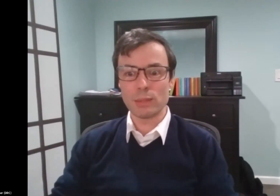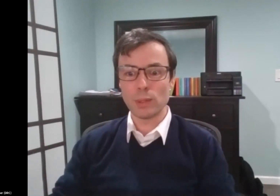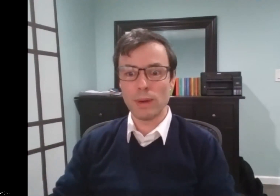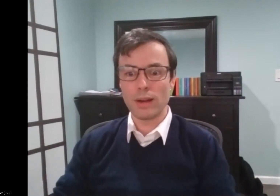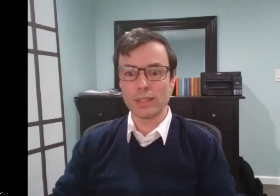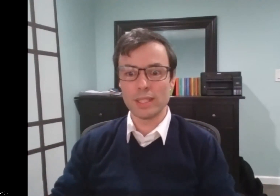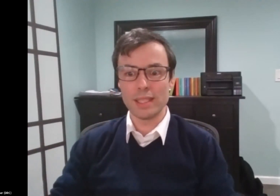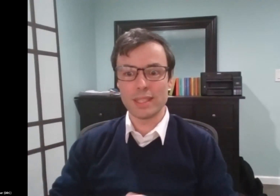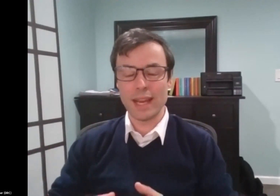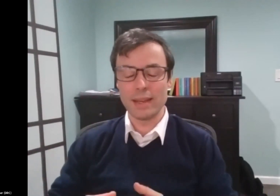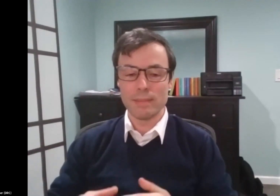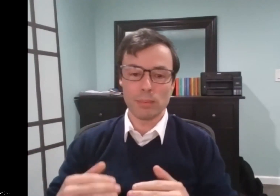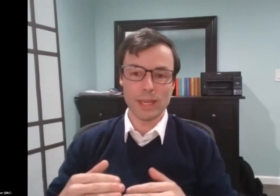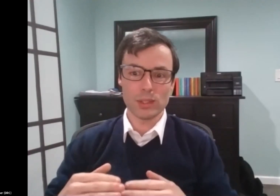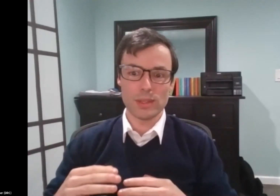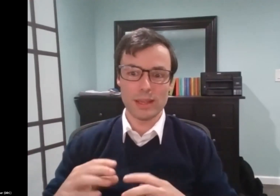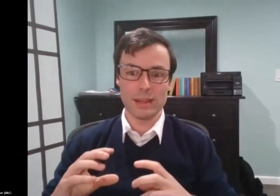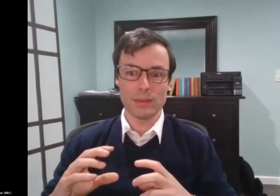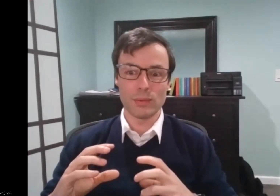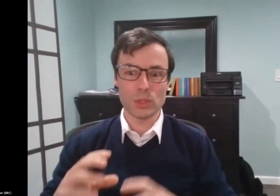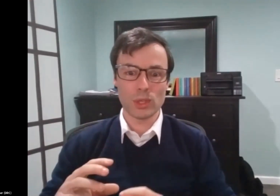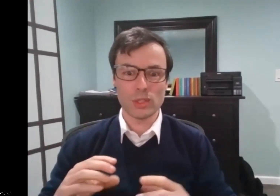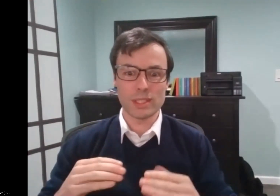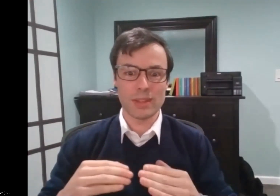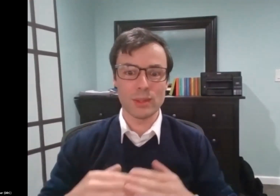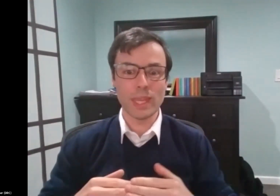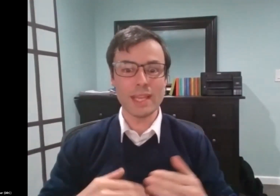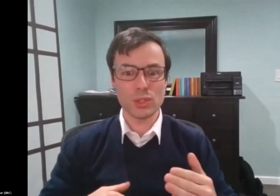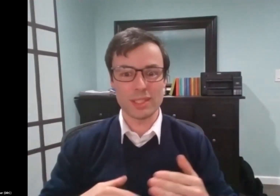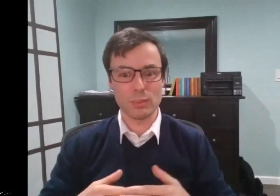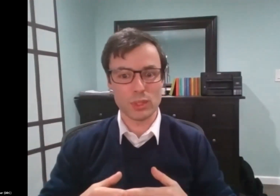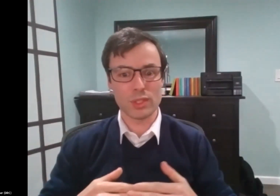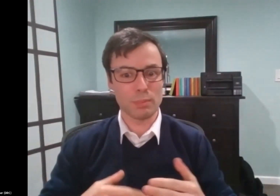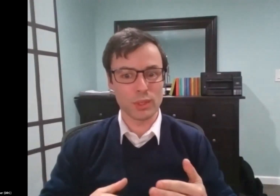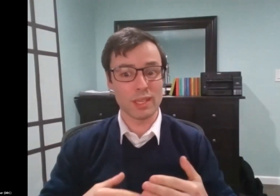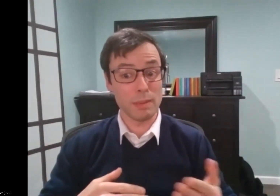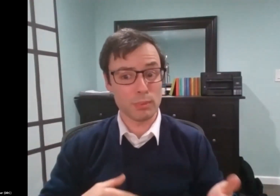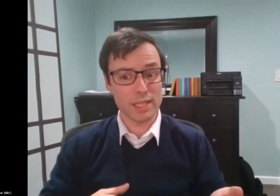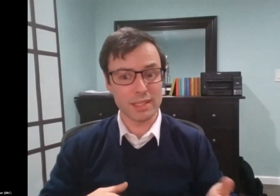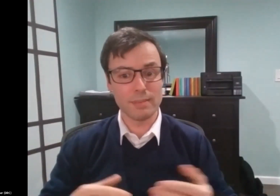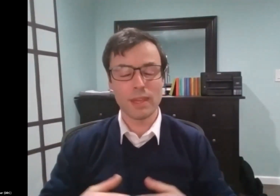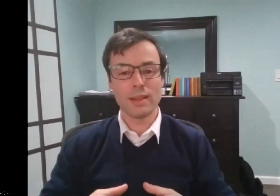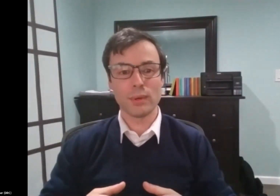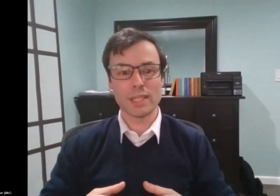exceptions only apply to parties with intellectual and developmental disabilities. We've seen hospital policies